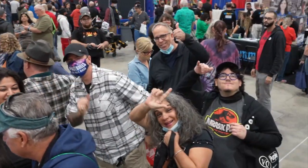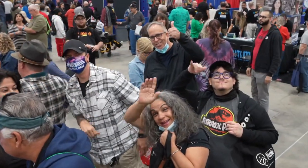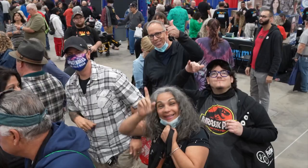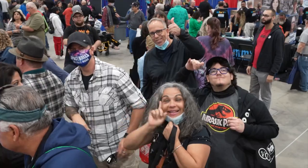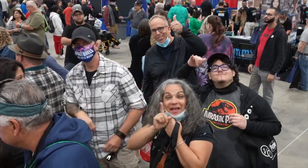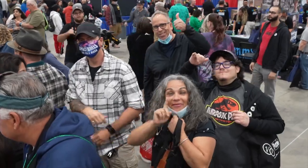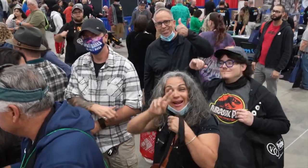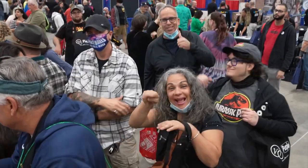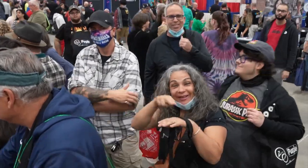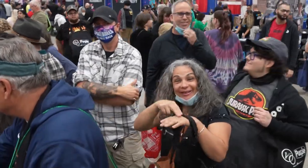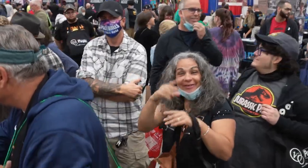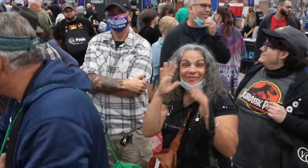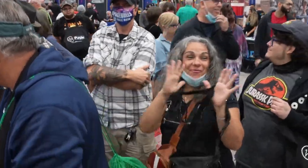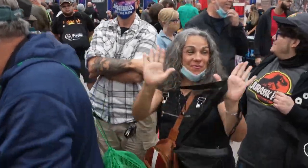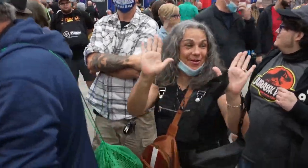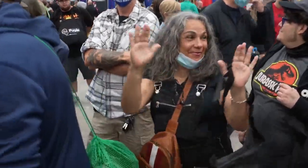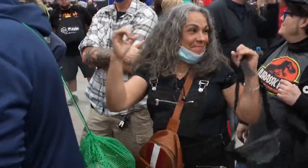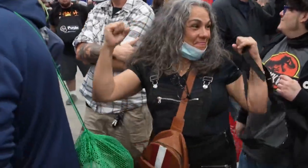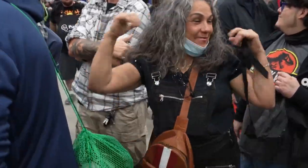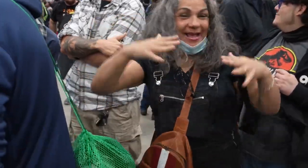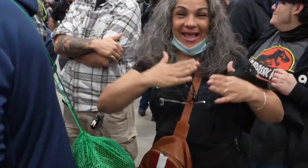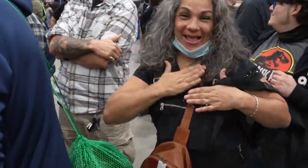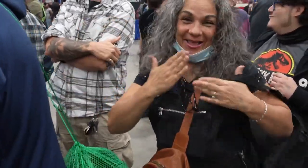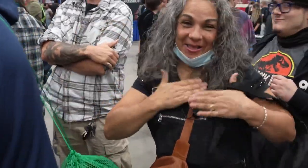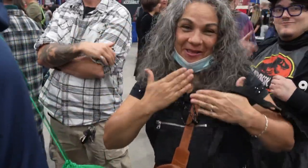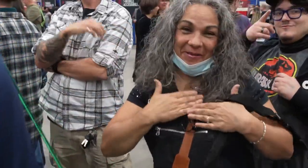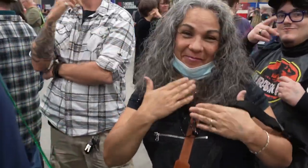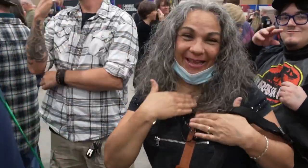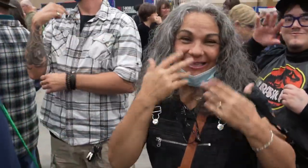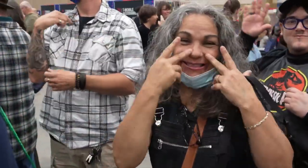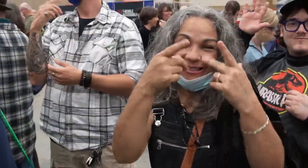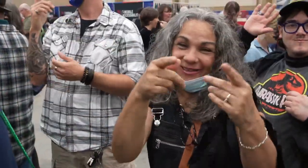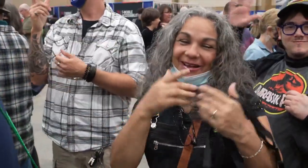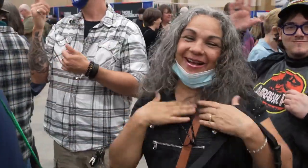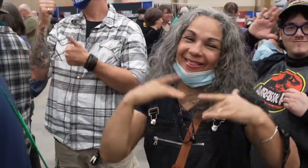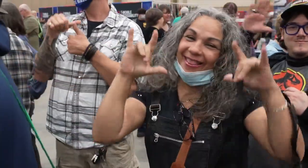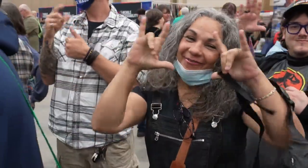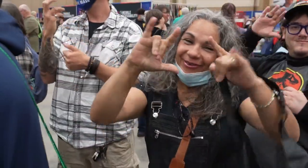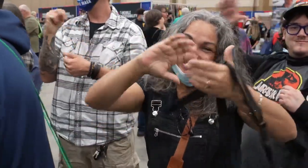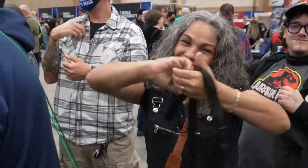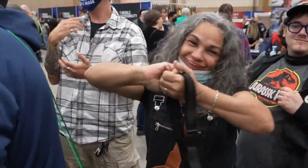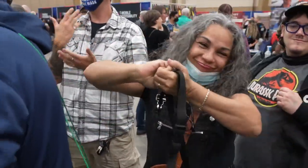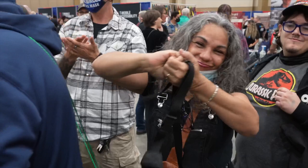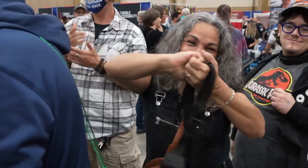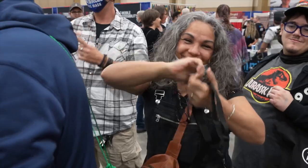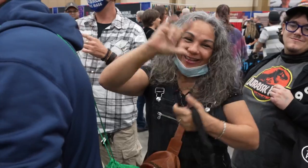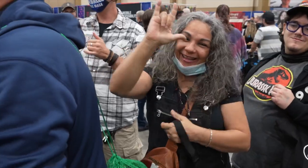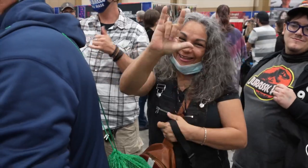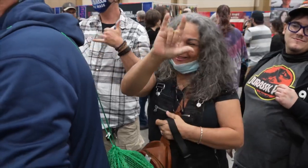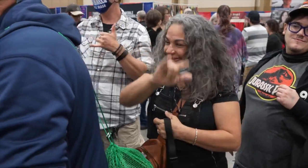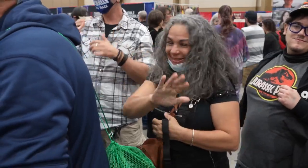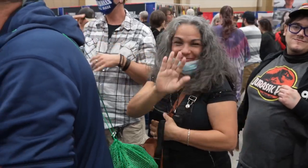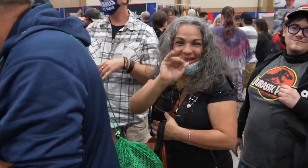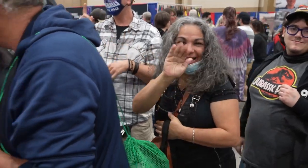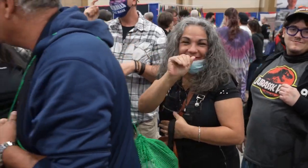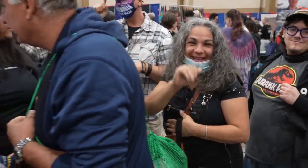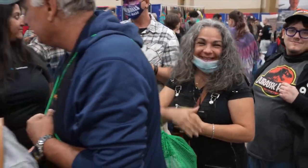Hello, Joel and DeafNation! It’s a wonderful outcome here. Happy to see you. We love you! Bye!